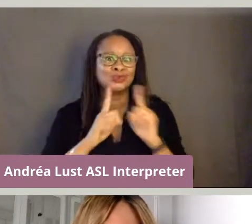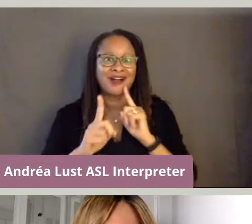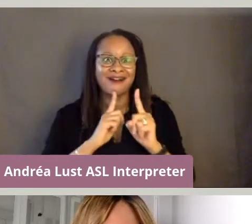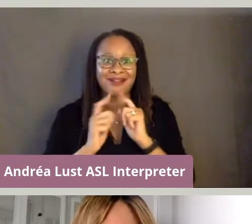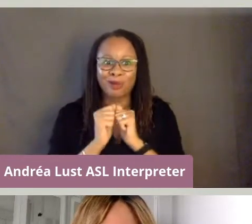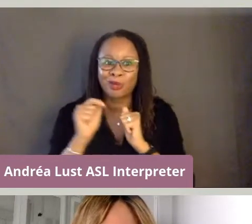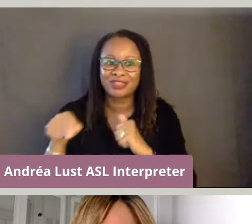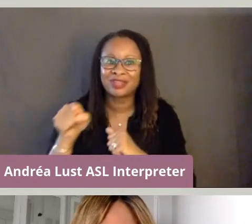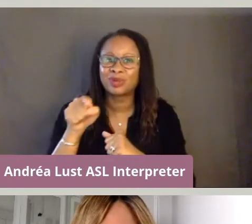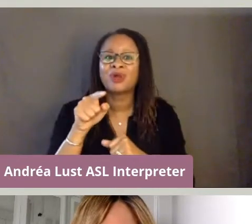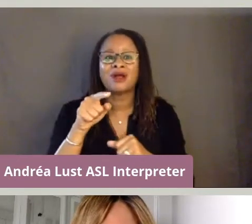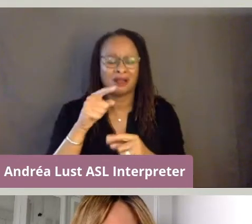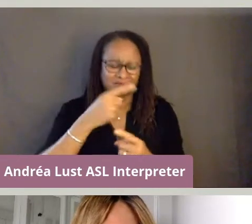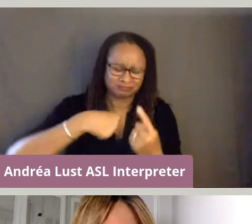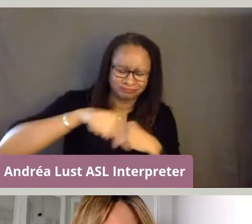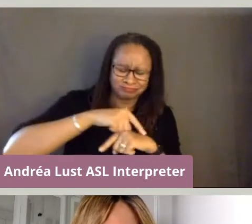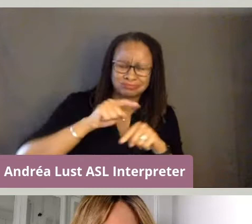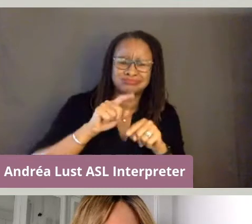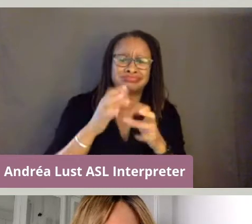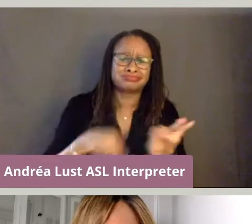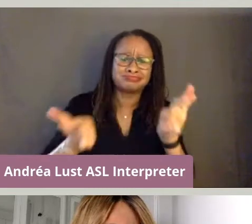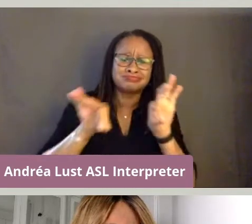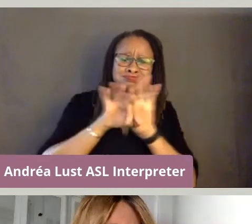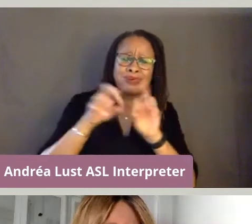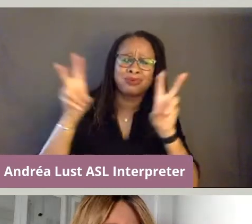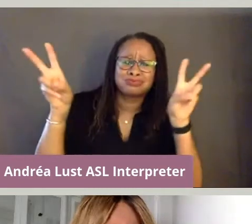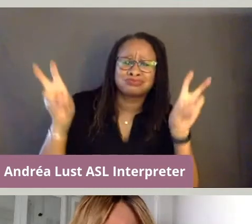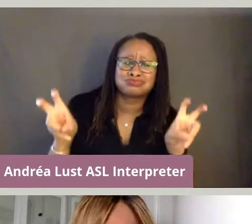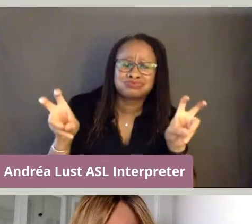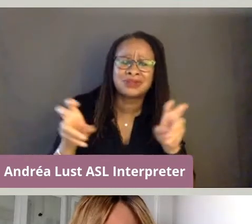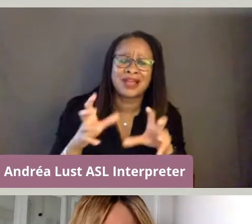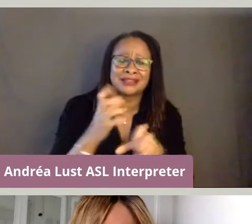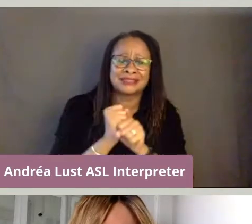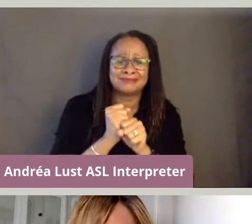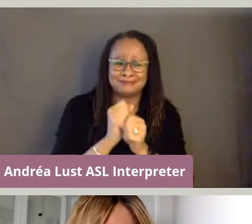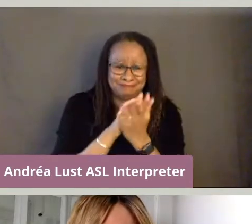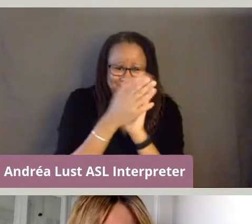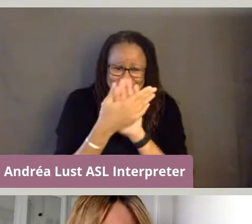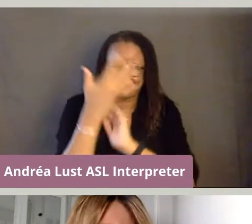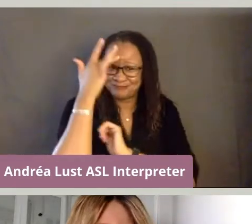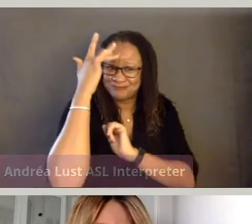around these important issues, to get smarter just knowing you,